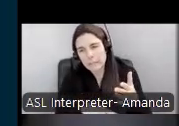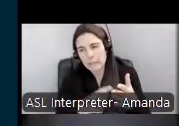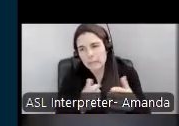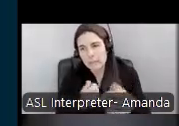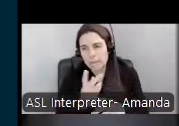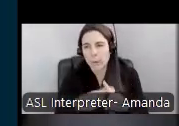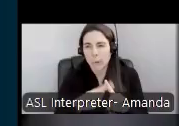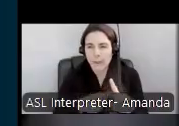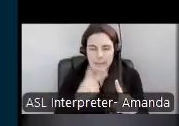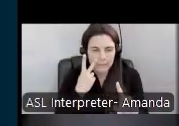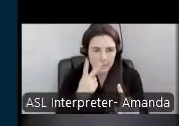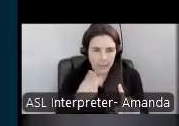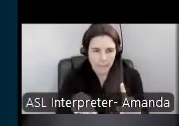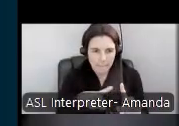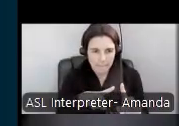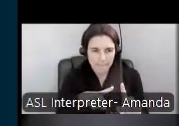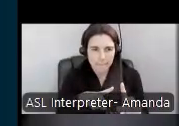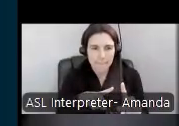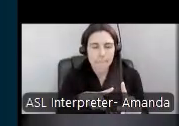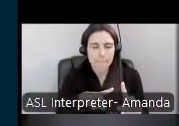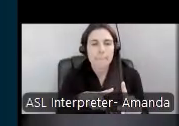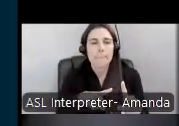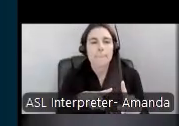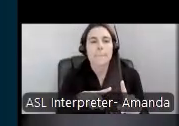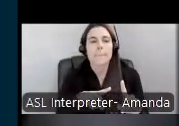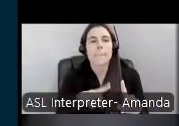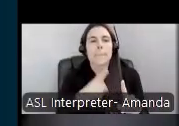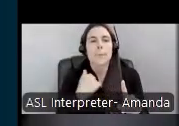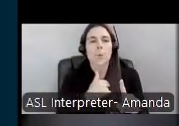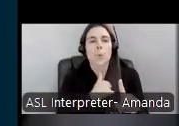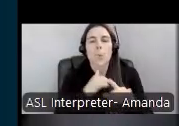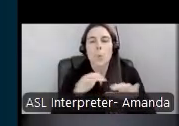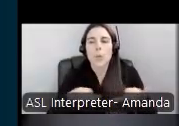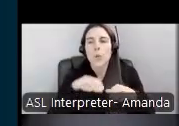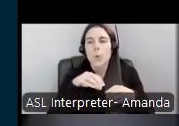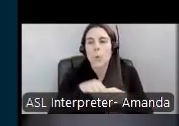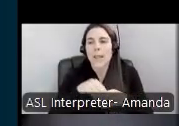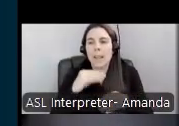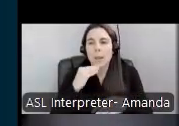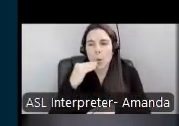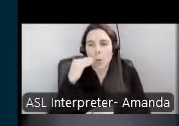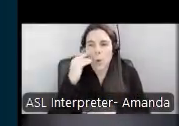seeing them. We we do in home visits. The family is currently